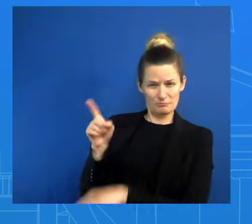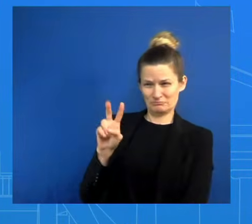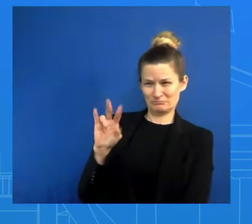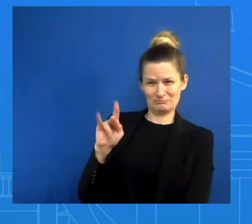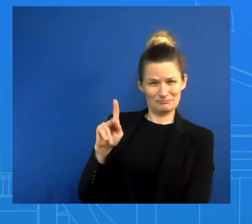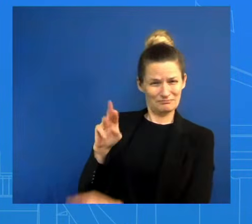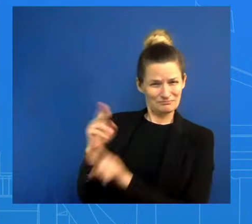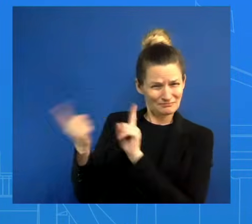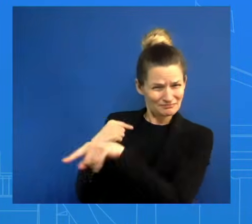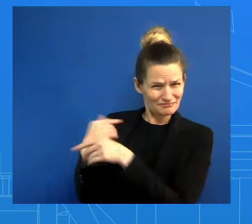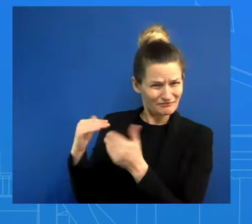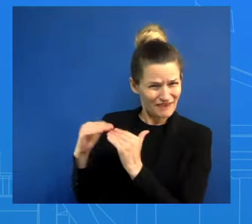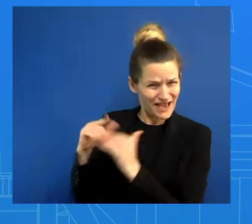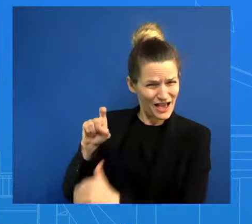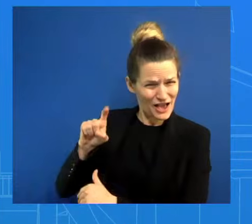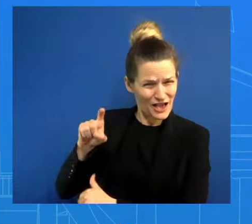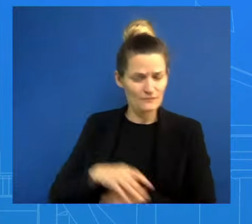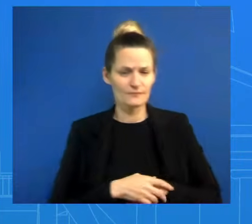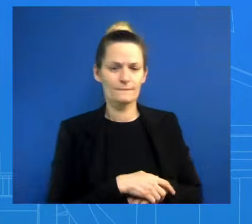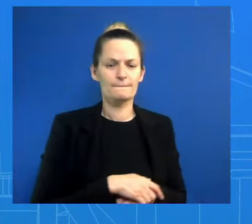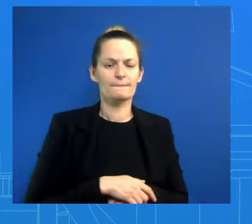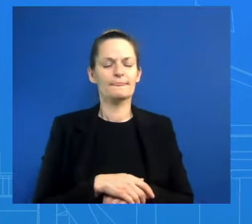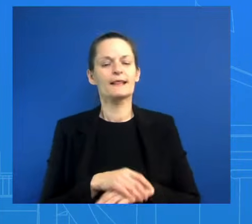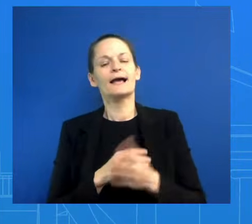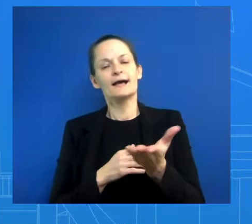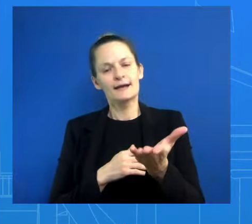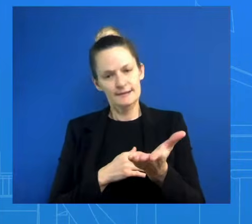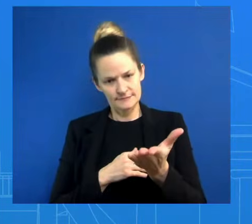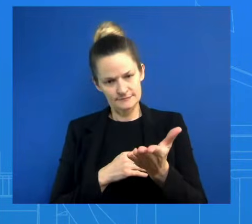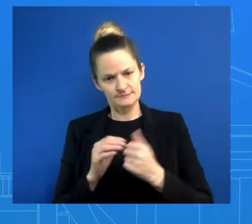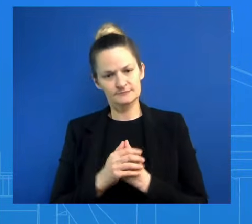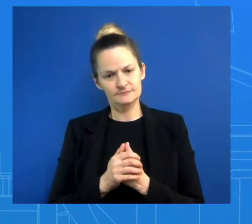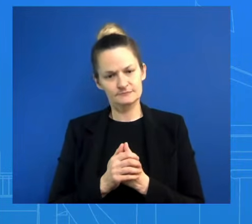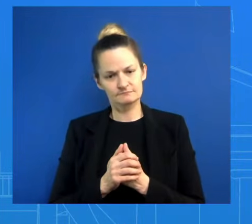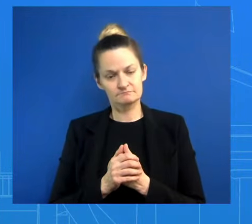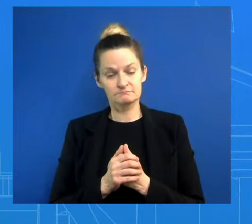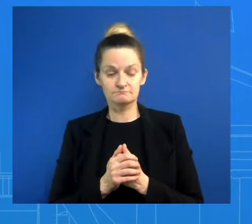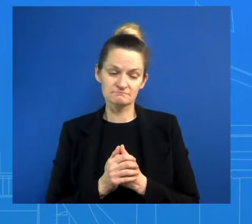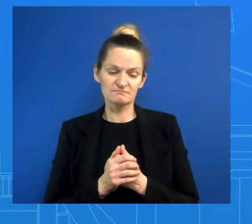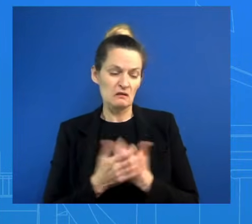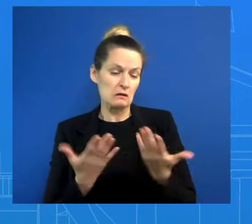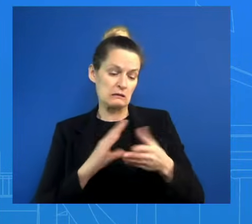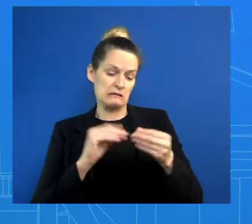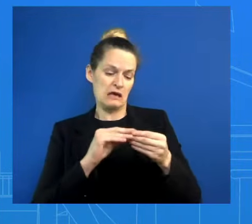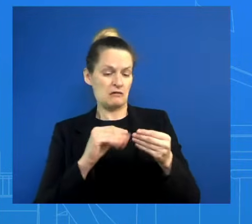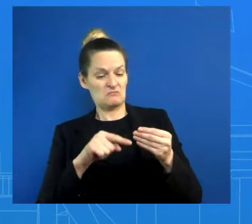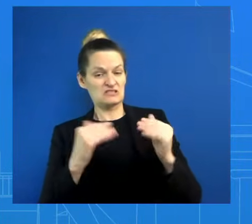You know, when you talk about "fair," Brittney Griner is an American citizen who was being held unjustly;